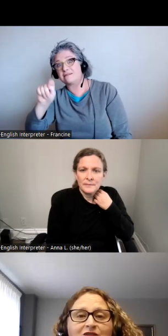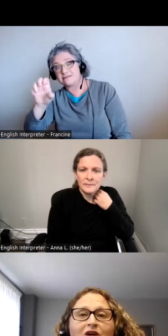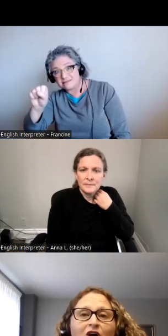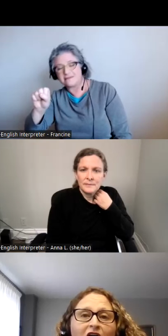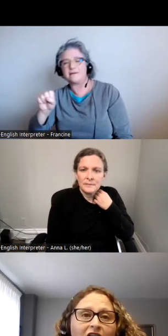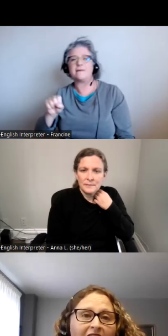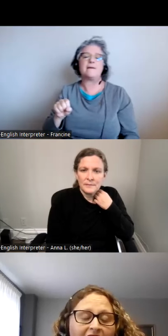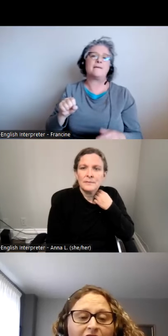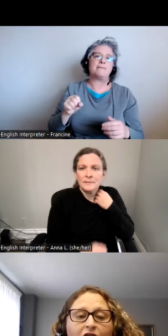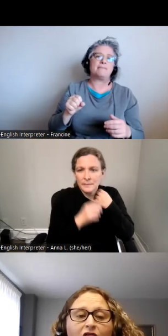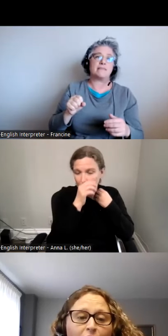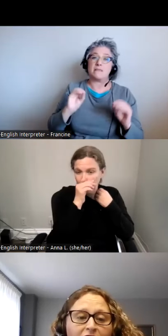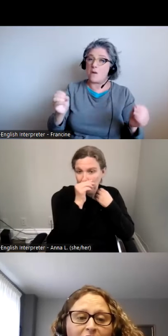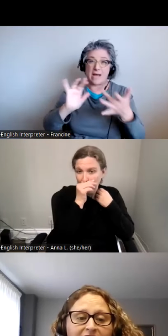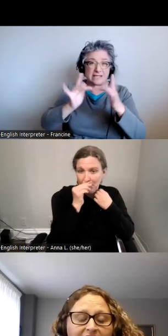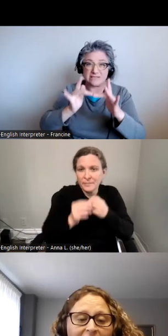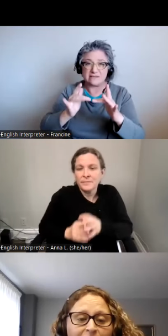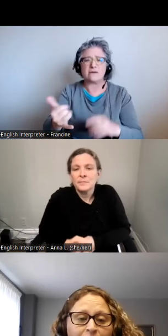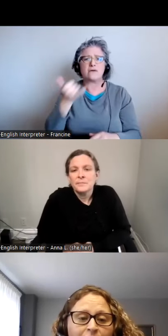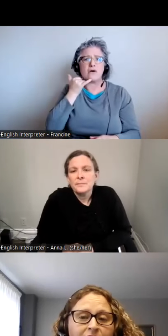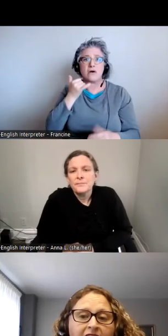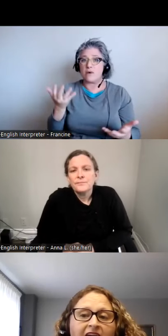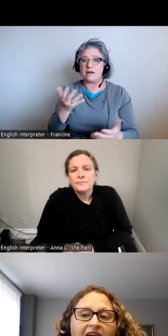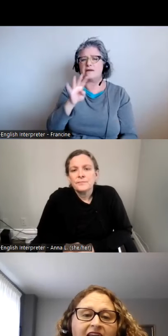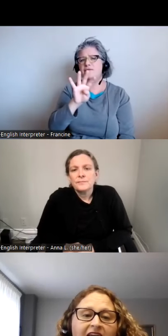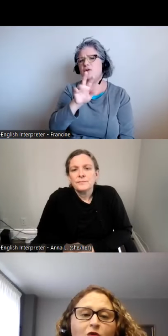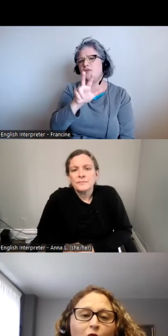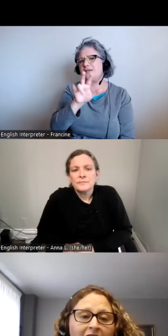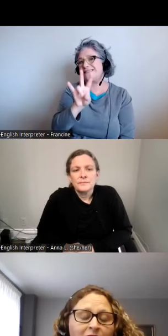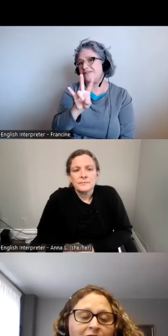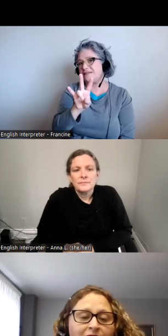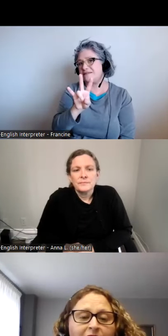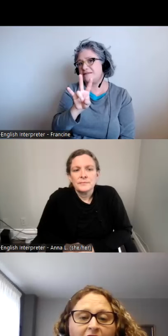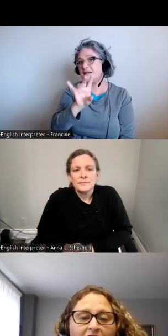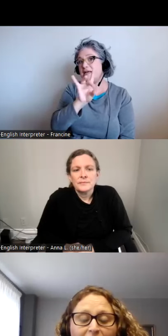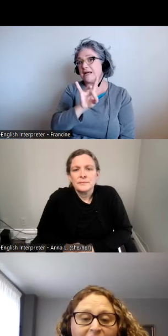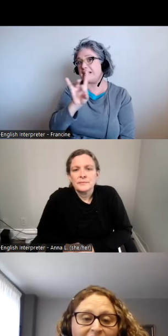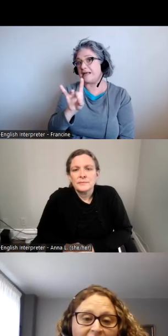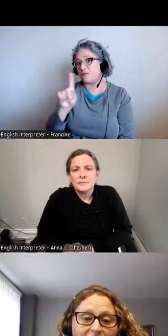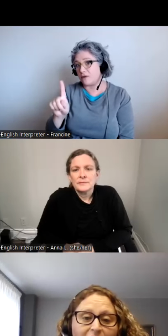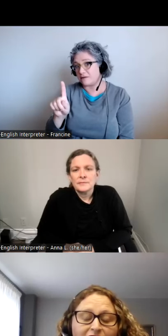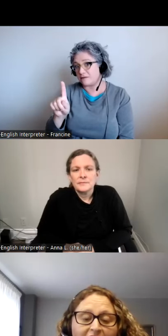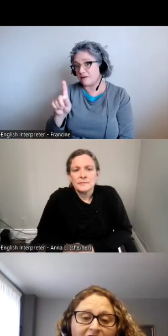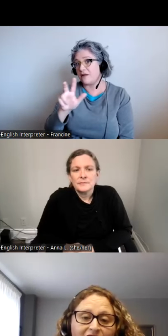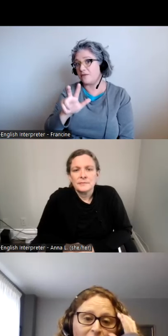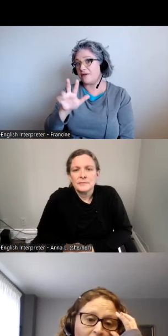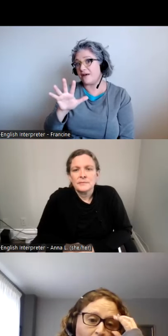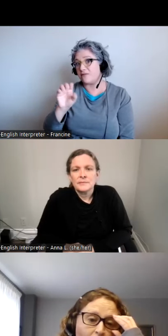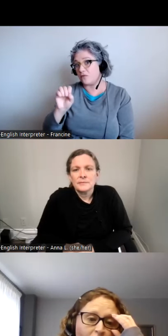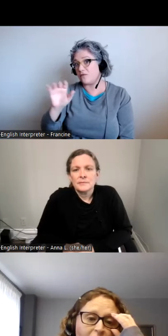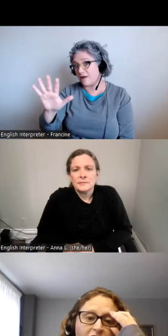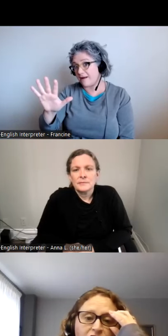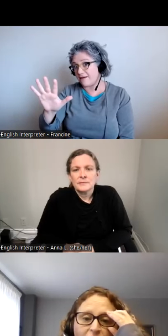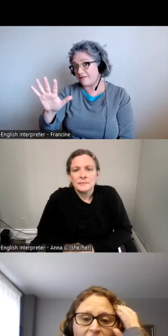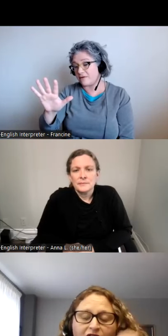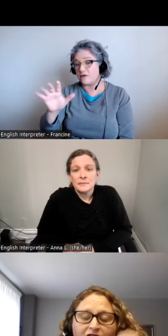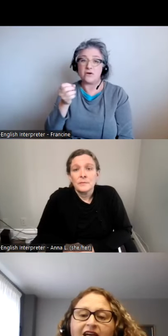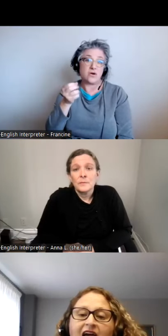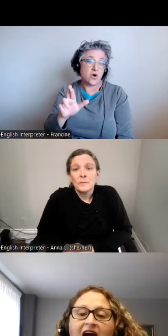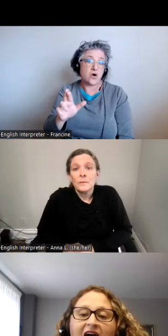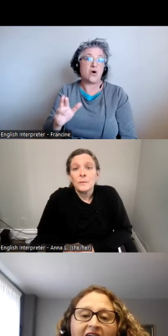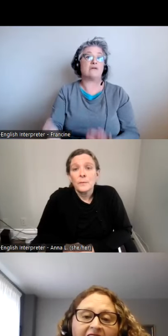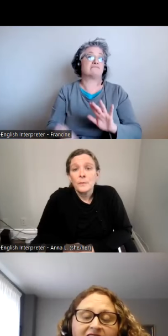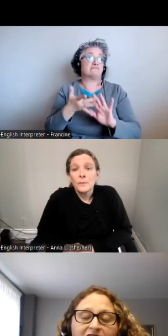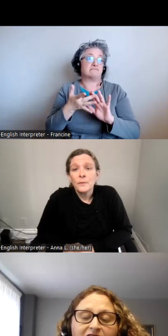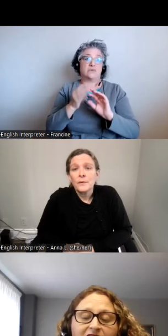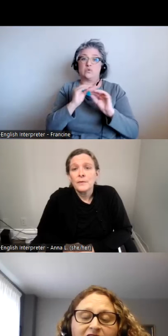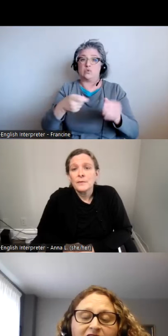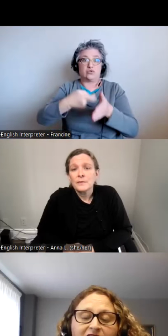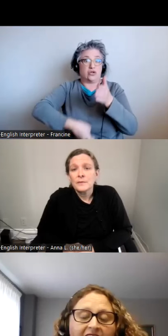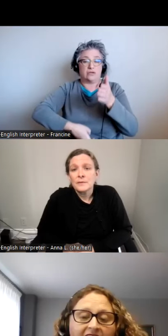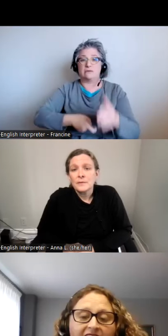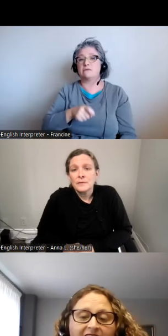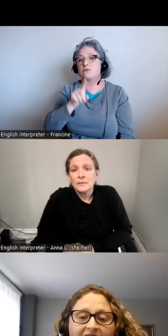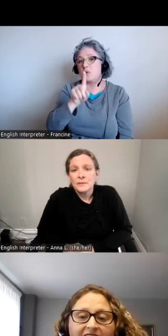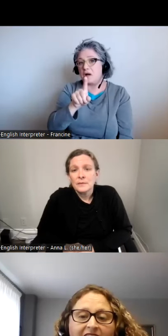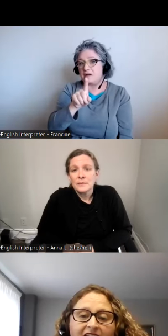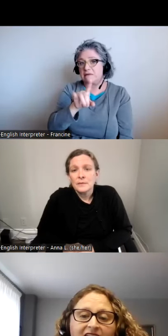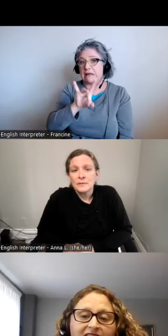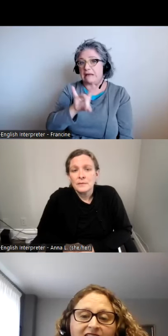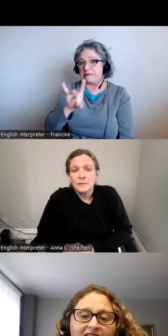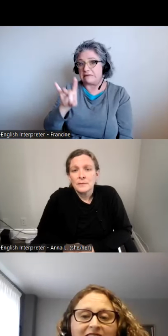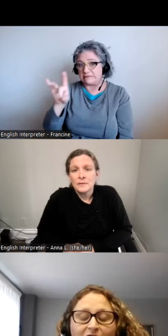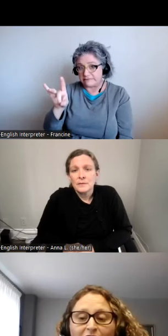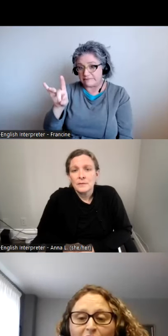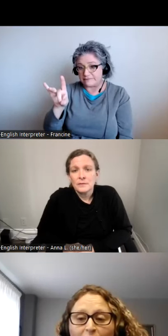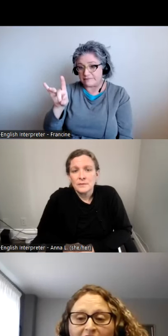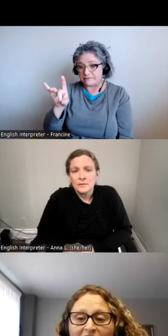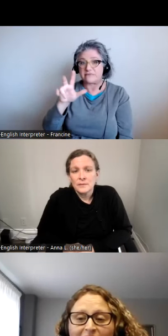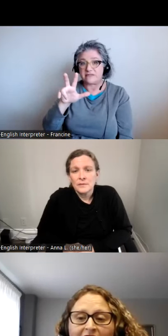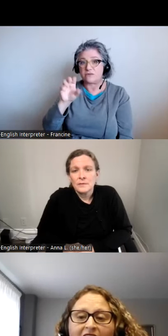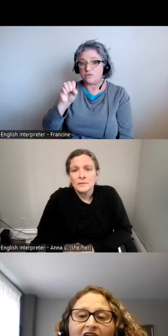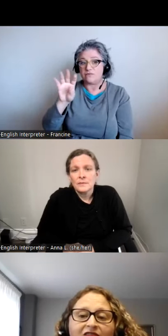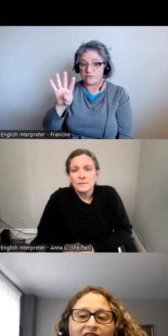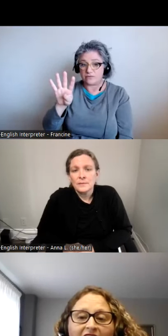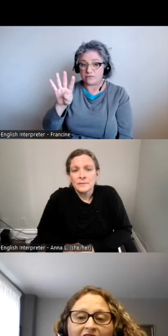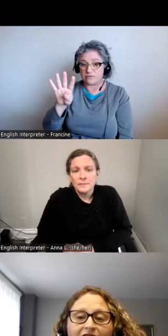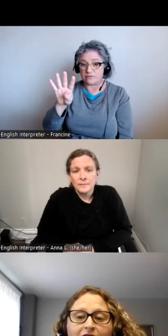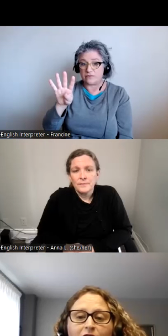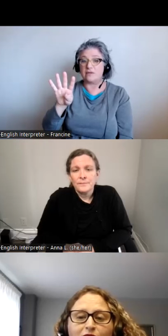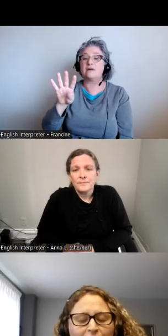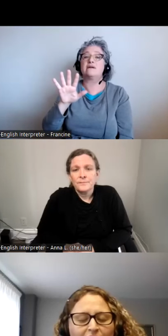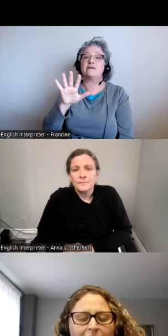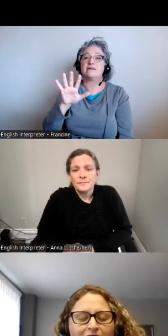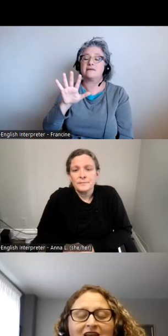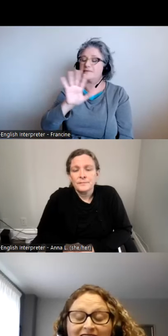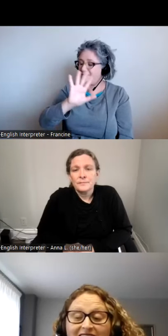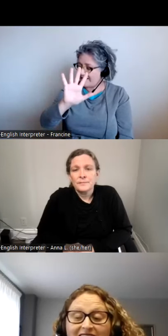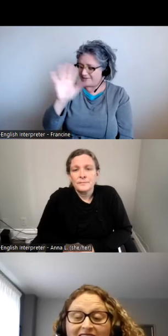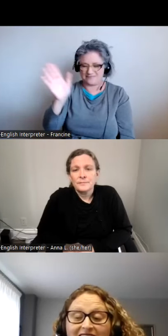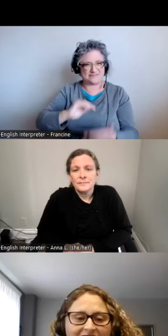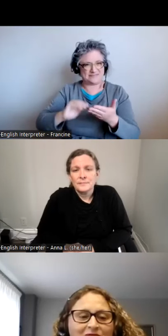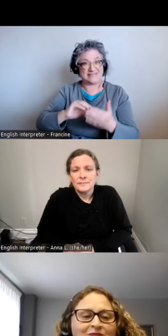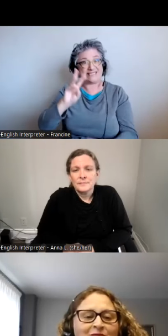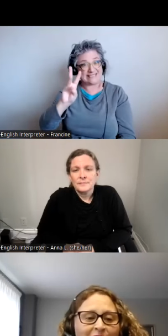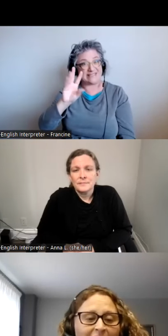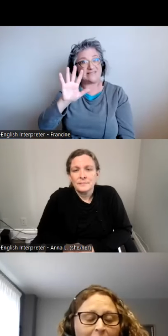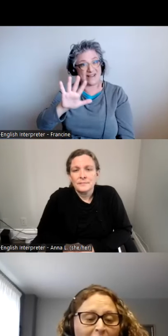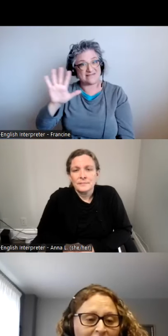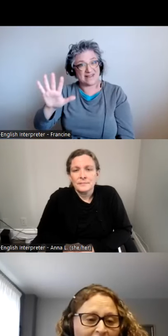Offer, Lots of Time, and Lots of Good Conversations that can happen in them, and so if you would like to book an appointment, please visit our Website, if you have access to the Internet, the web page is sick kids.ca, Slash, vaccine, consults, if you Don't, have the Internet and would